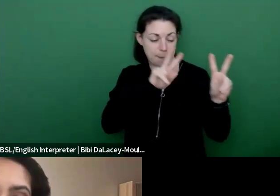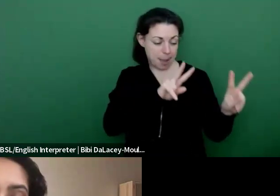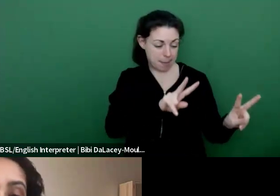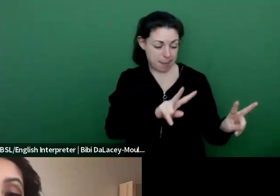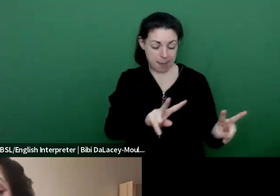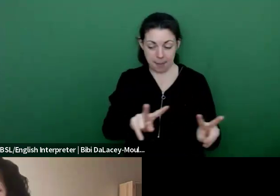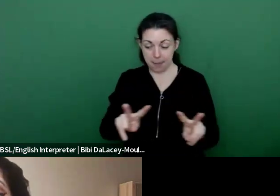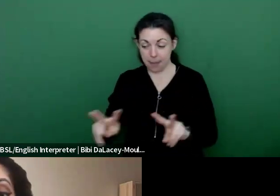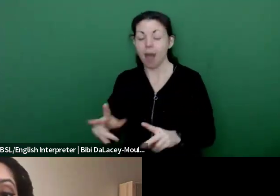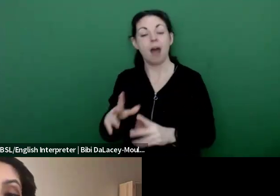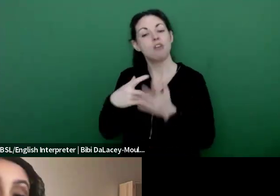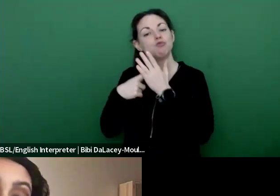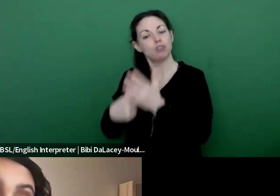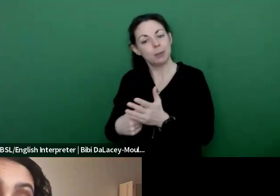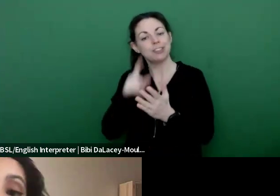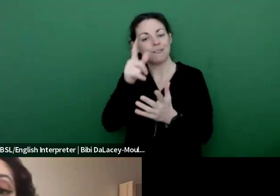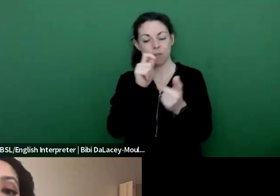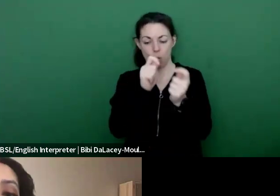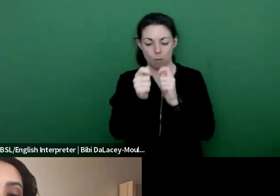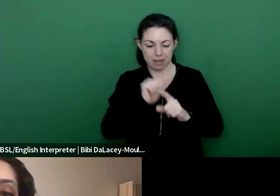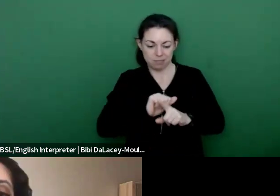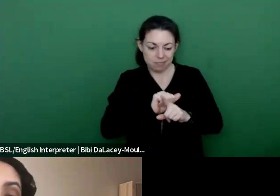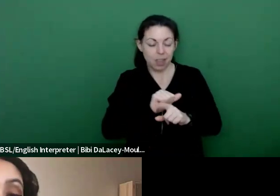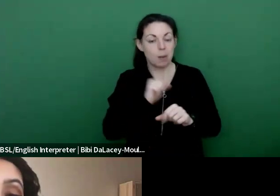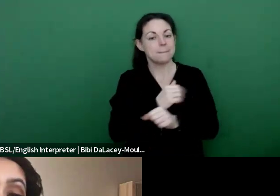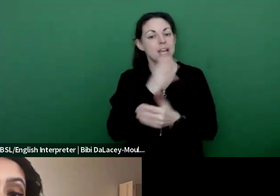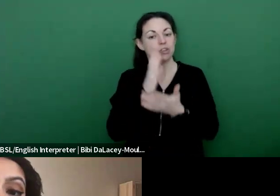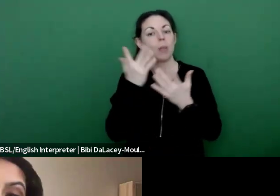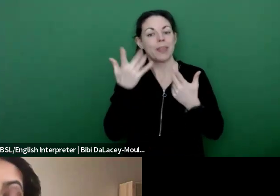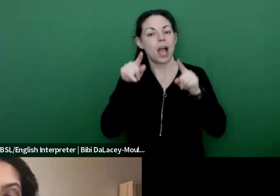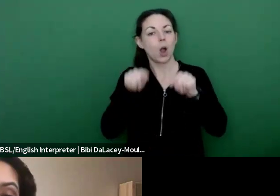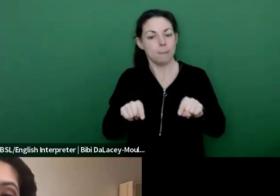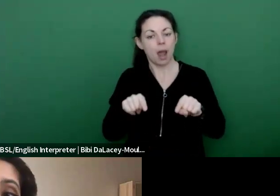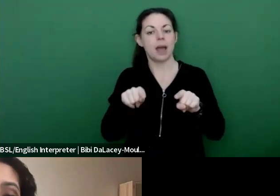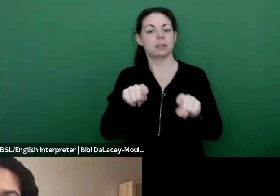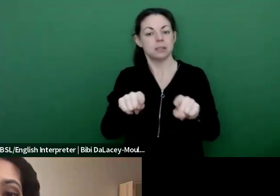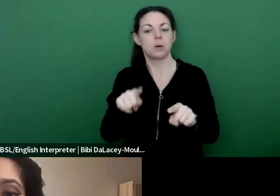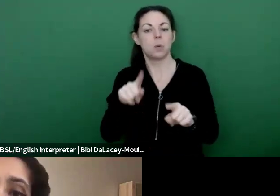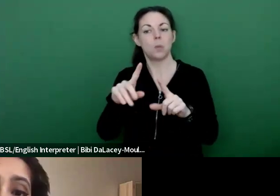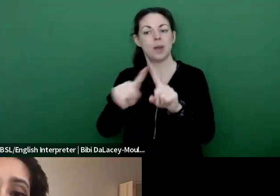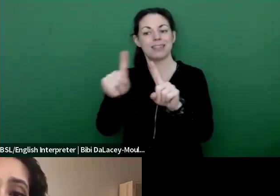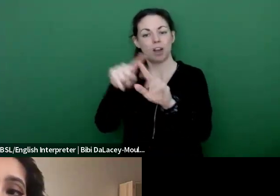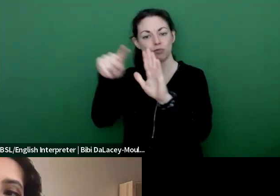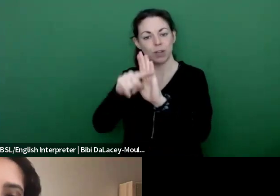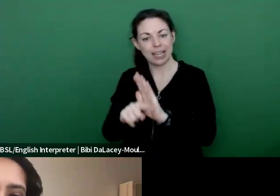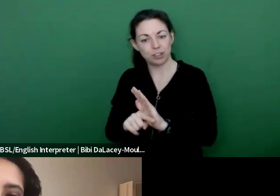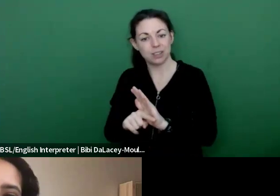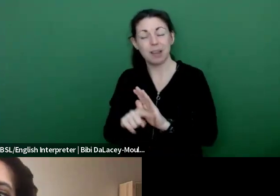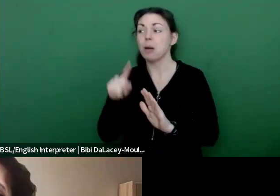be amended in order to be compliant with different regulations, but also, so they're actually usable, like,